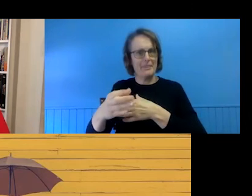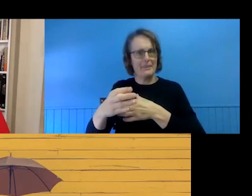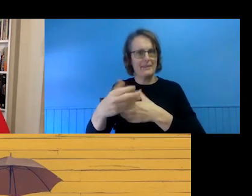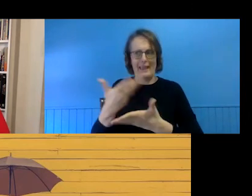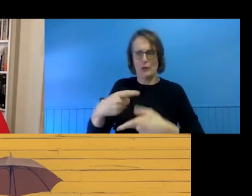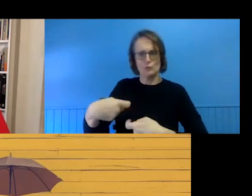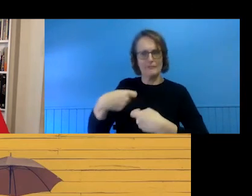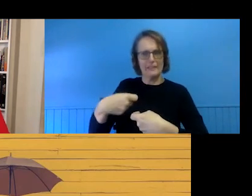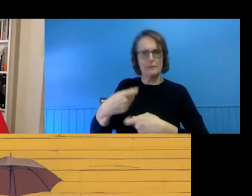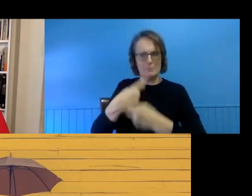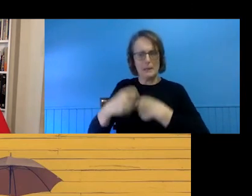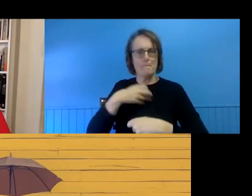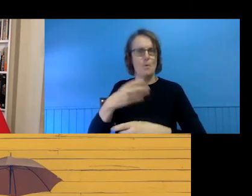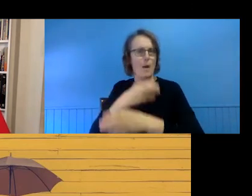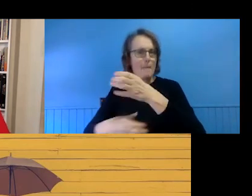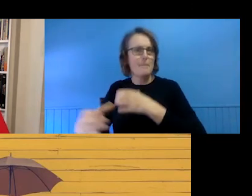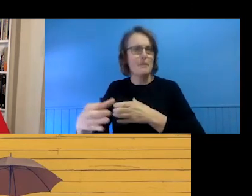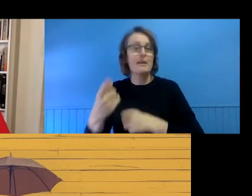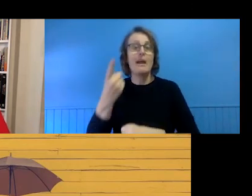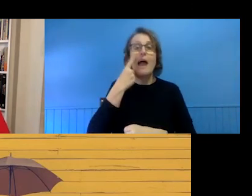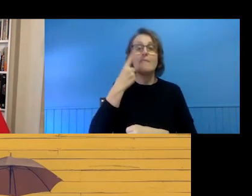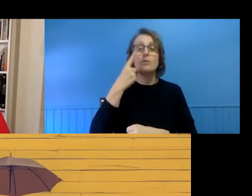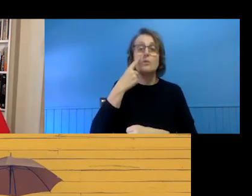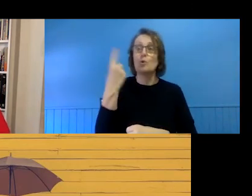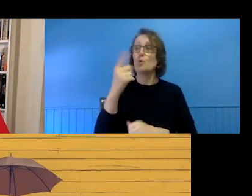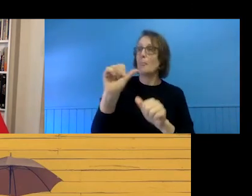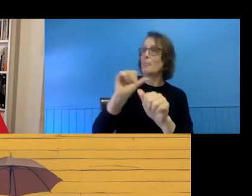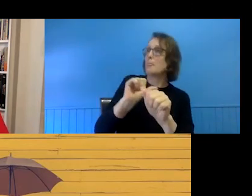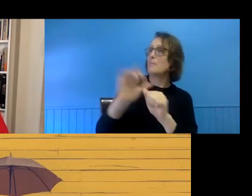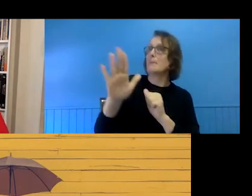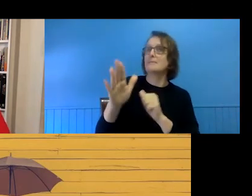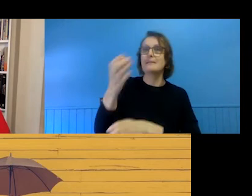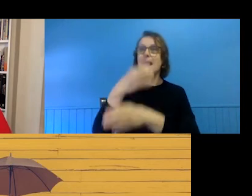again the best of the empathetic arts organisations and people. Go on